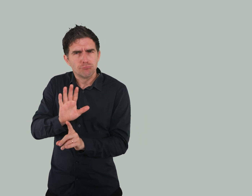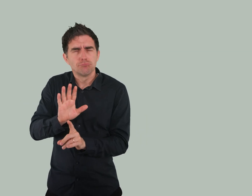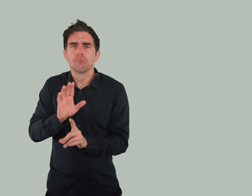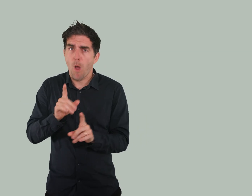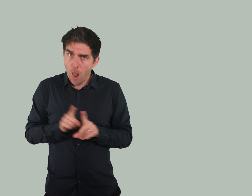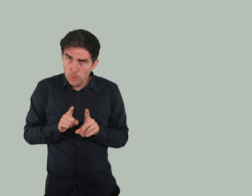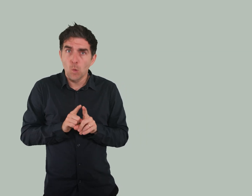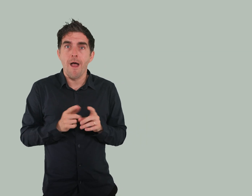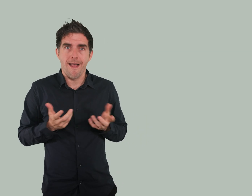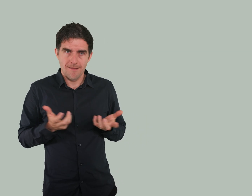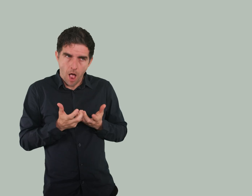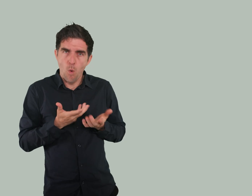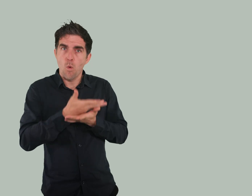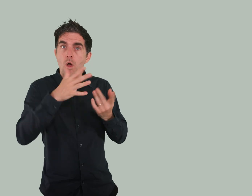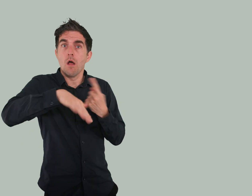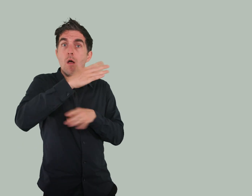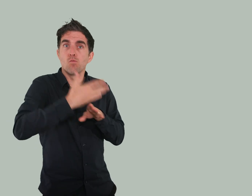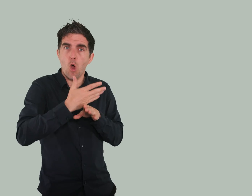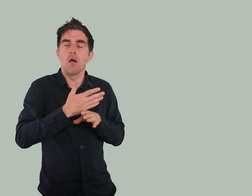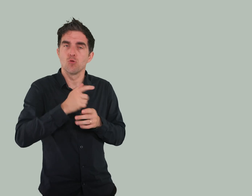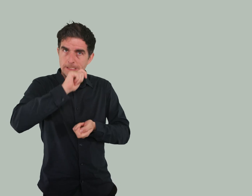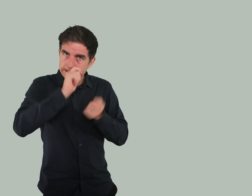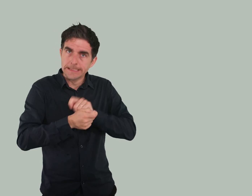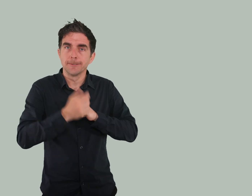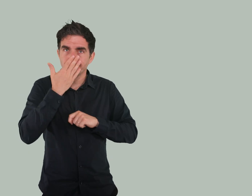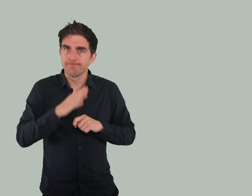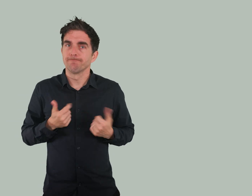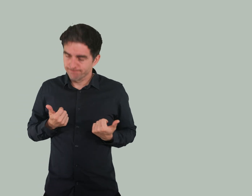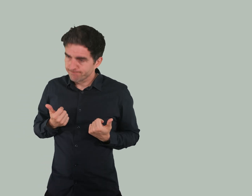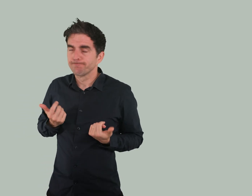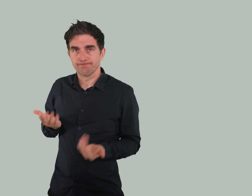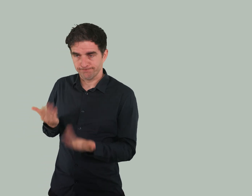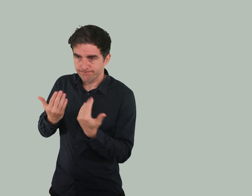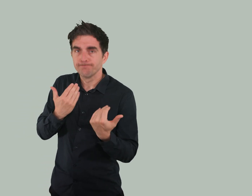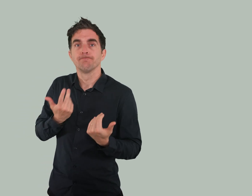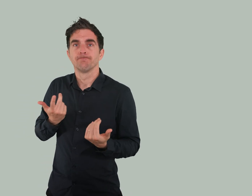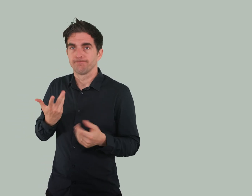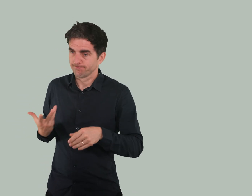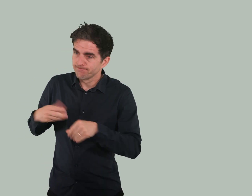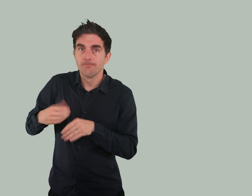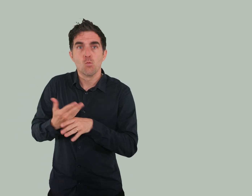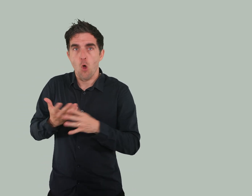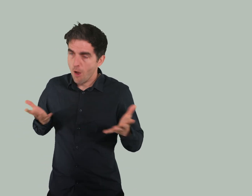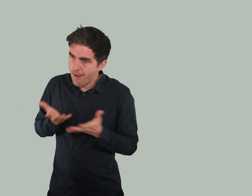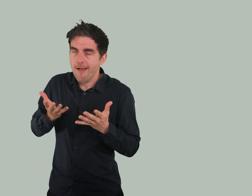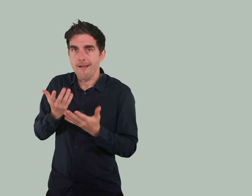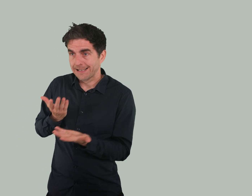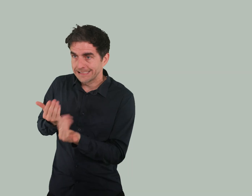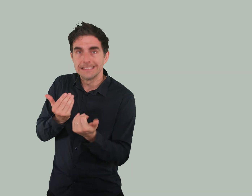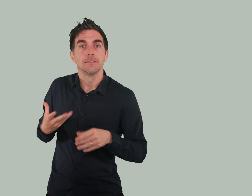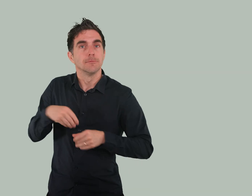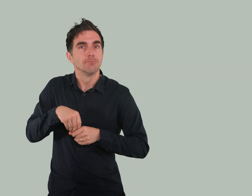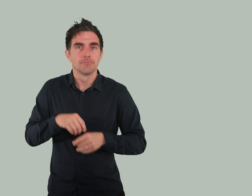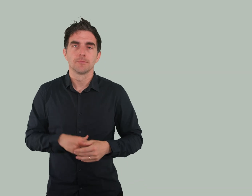It is how to build a labour market that is willing and able to bring them in.